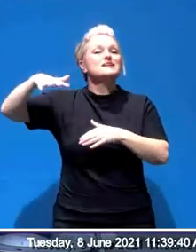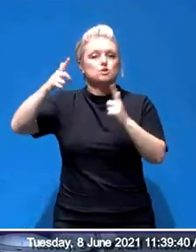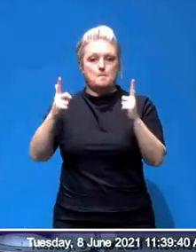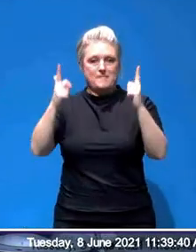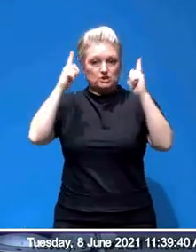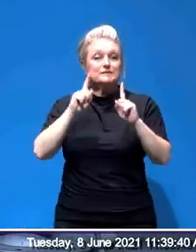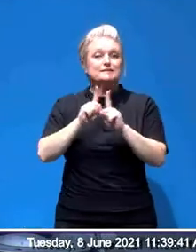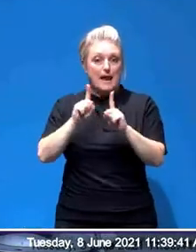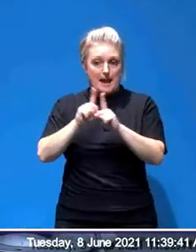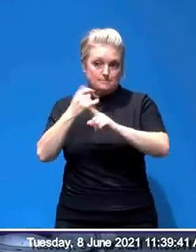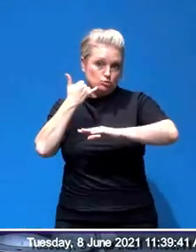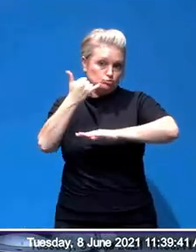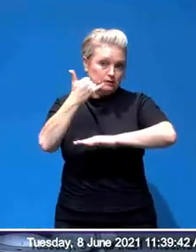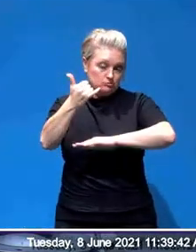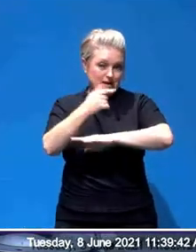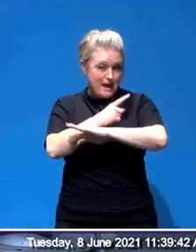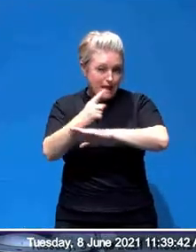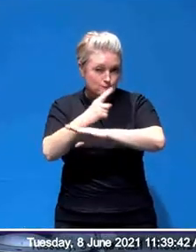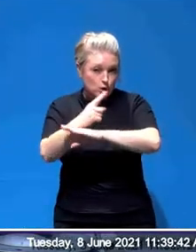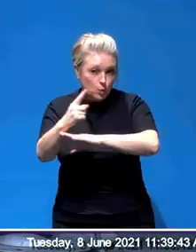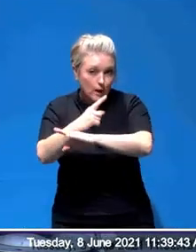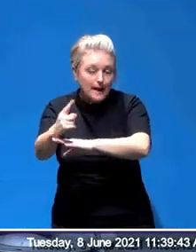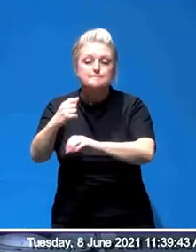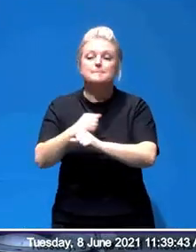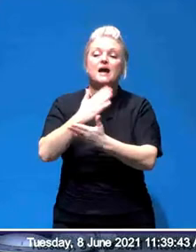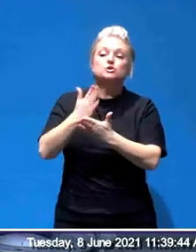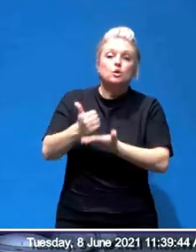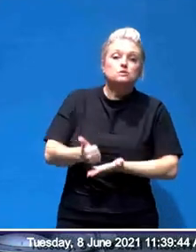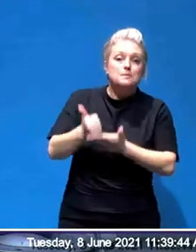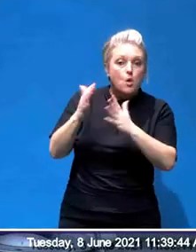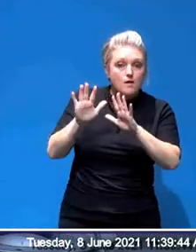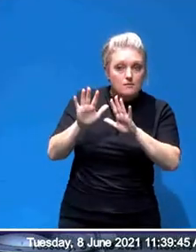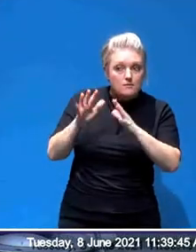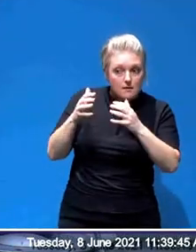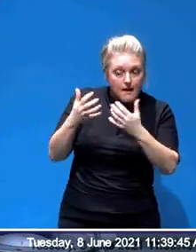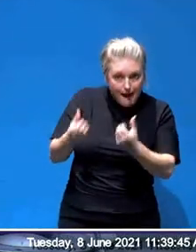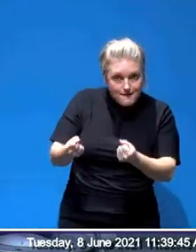you had support and to ensure Daniel had a smooth transition to living with you